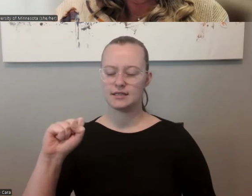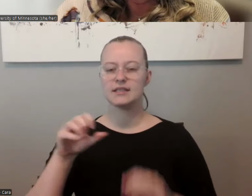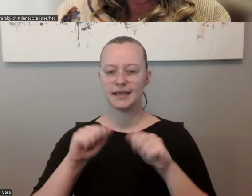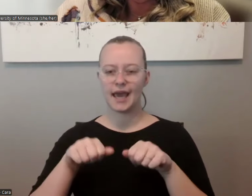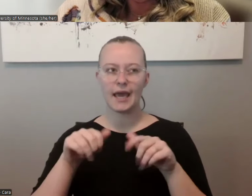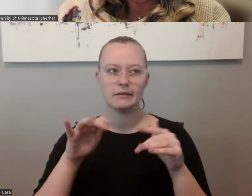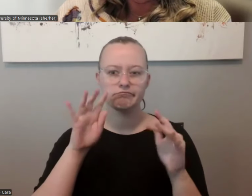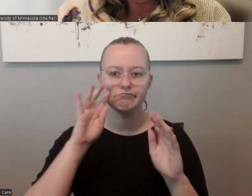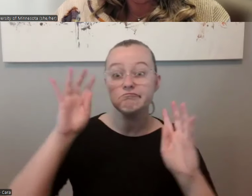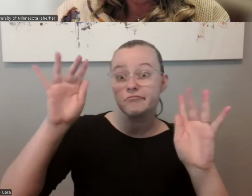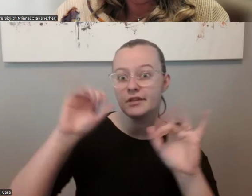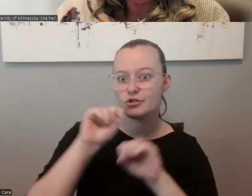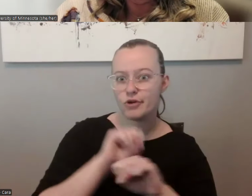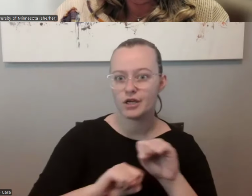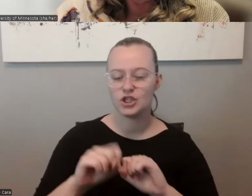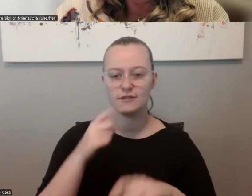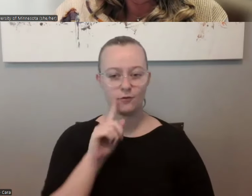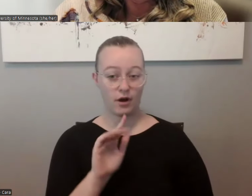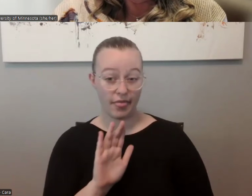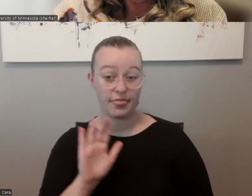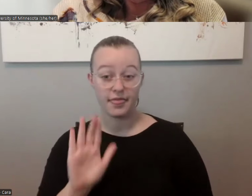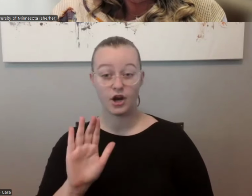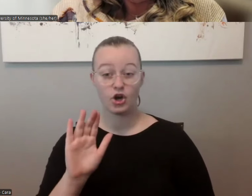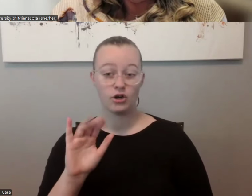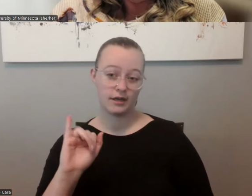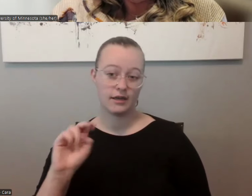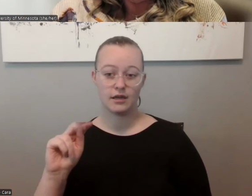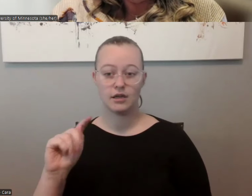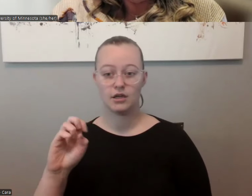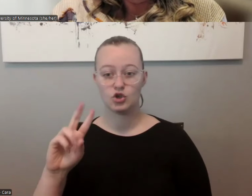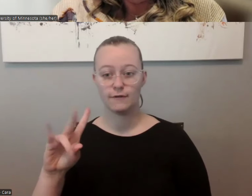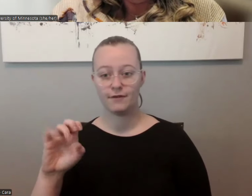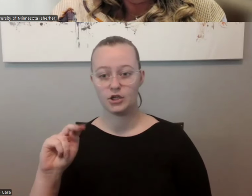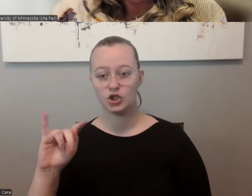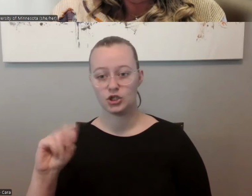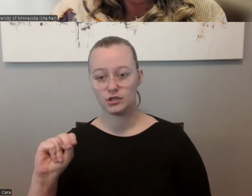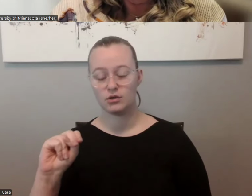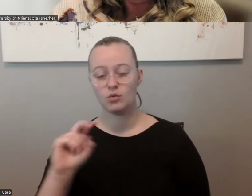strategies for their for their intervention work. One of the things that we